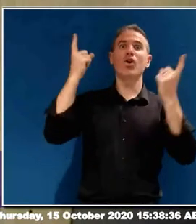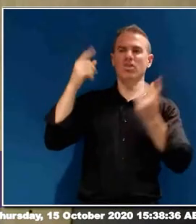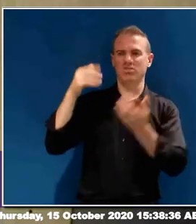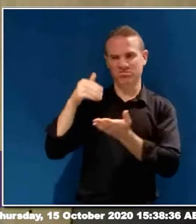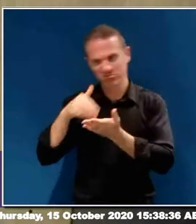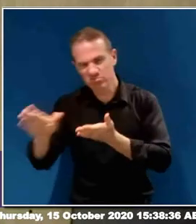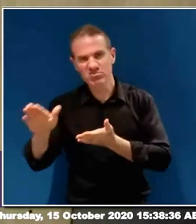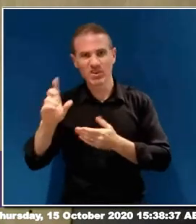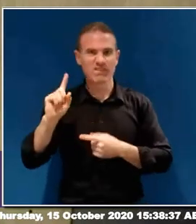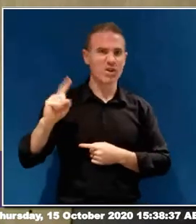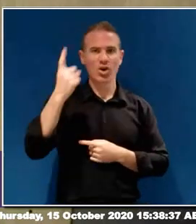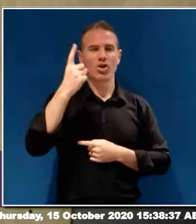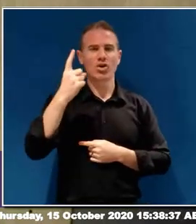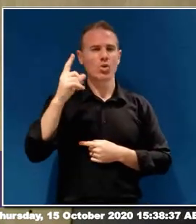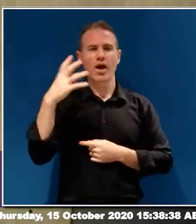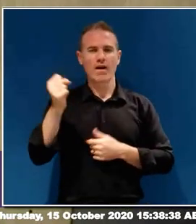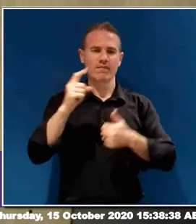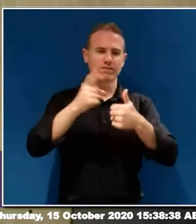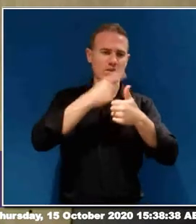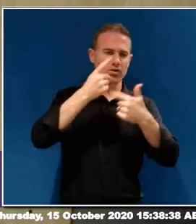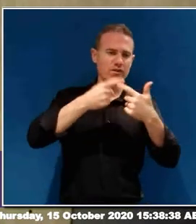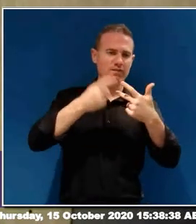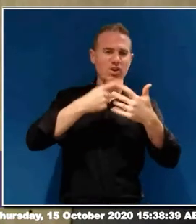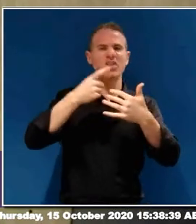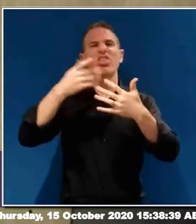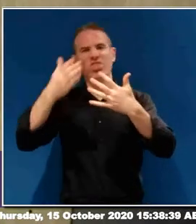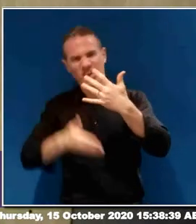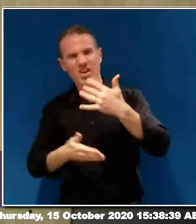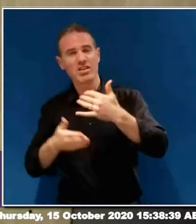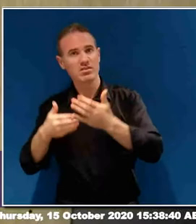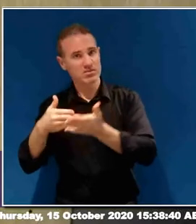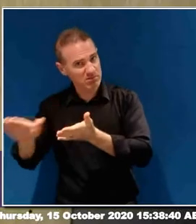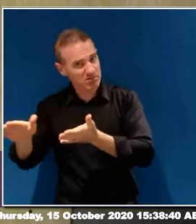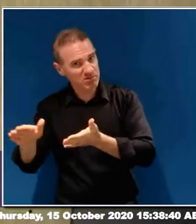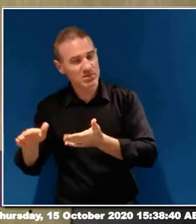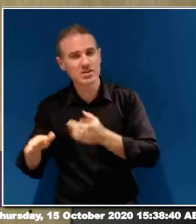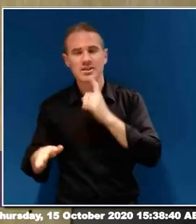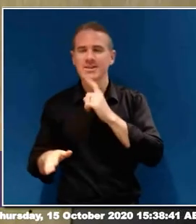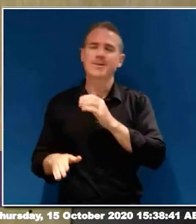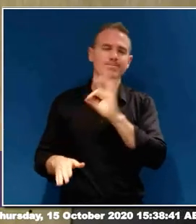But I'd like to explain that because there's more to the story.